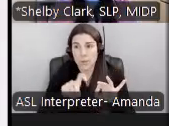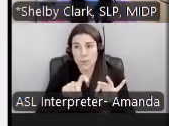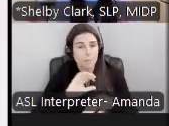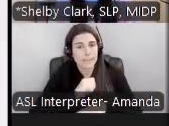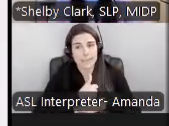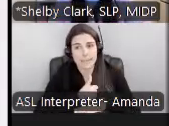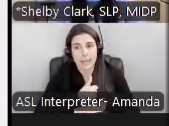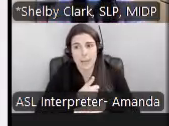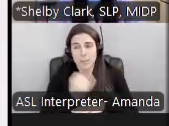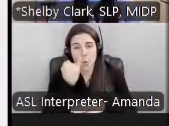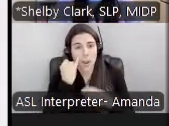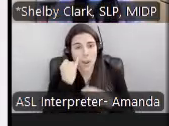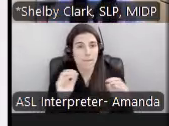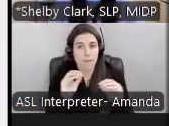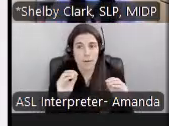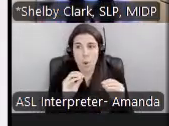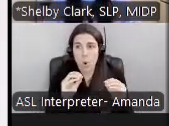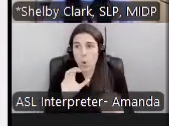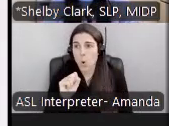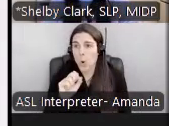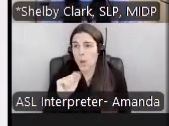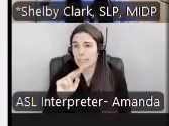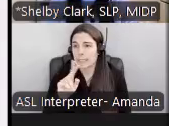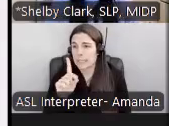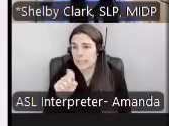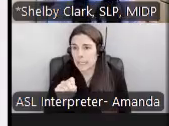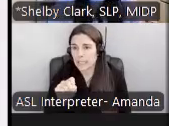or the babbling by 12 months. We can't wait any longer